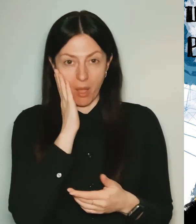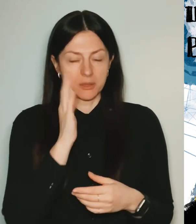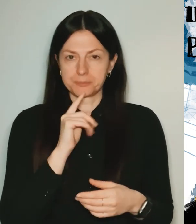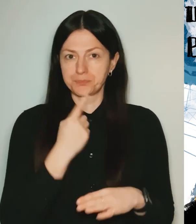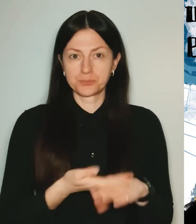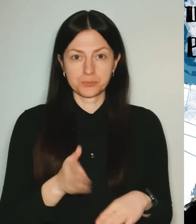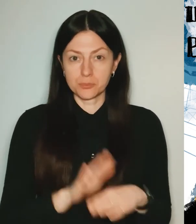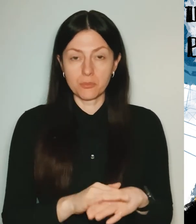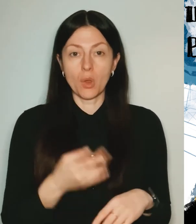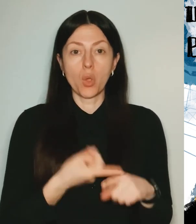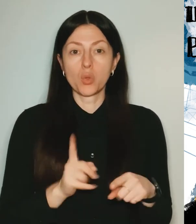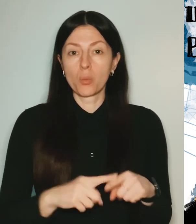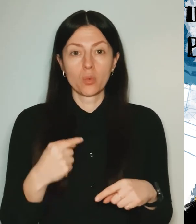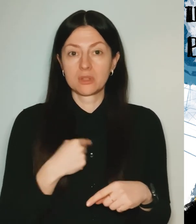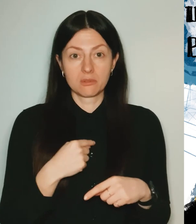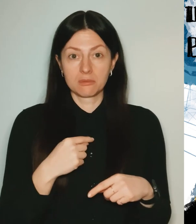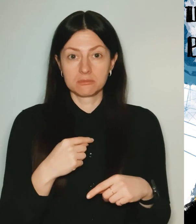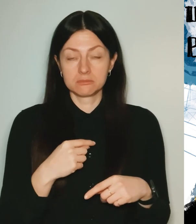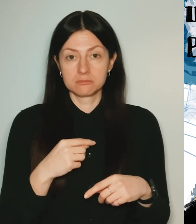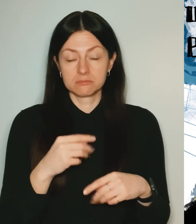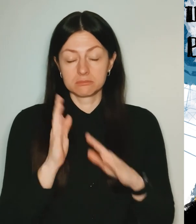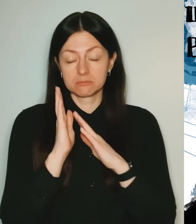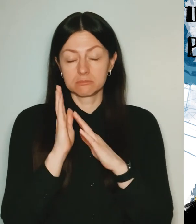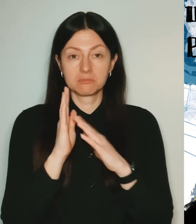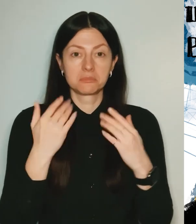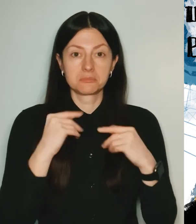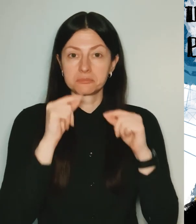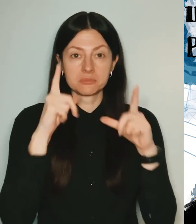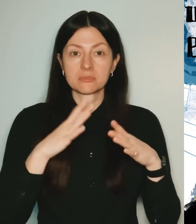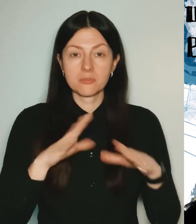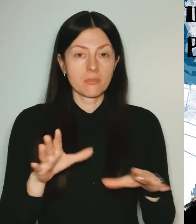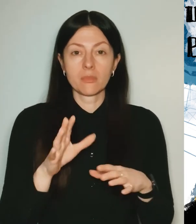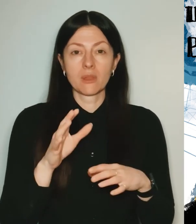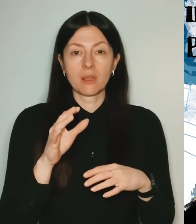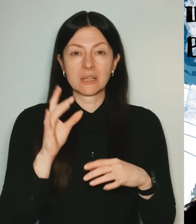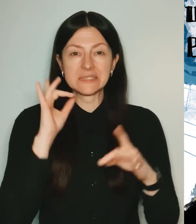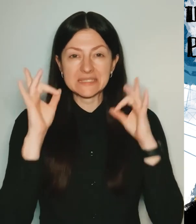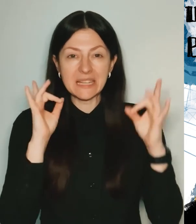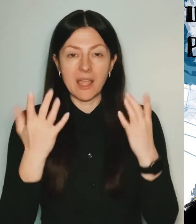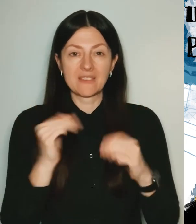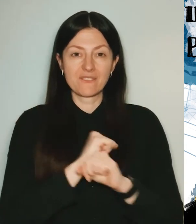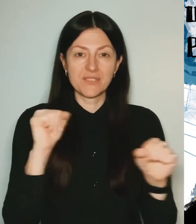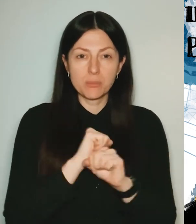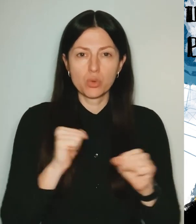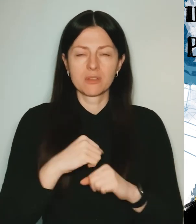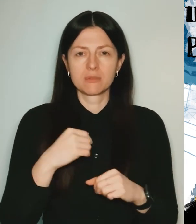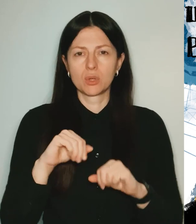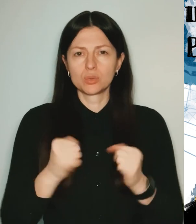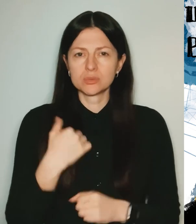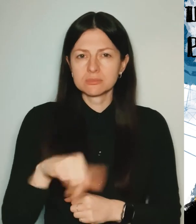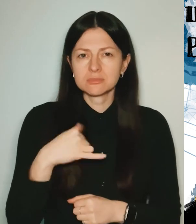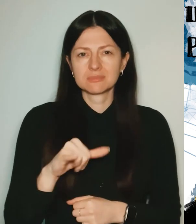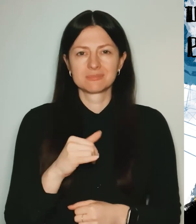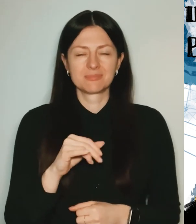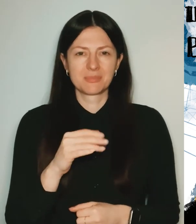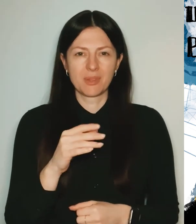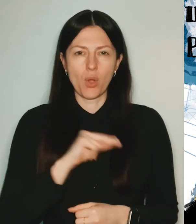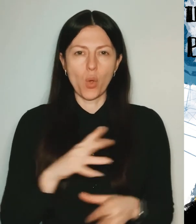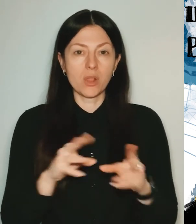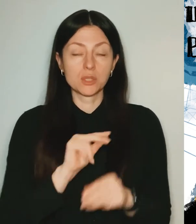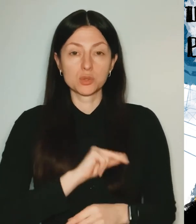That is why I didn’t wake up from sirens, explosions or calls from friends or colleagues.